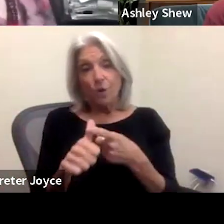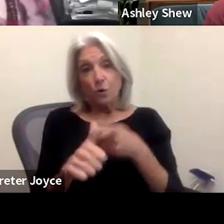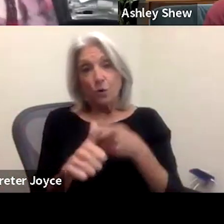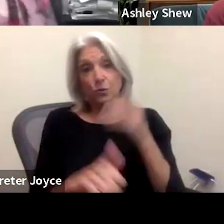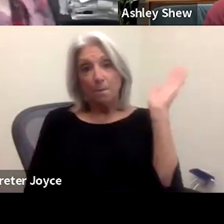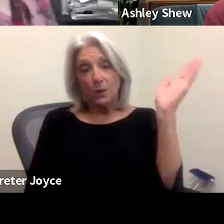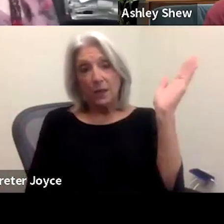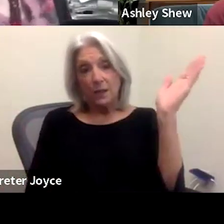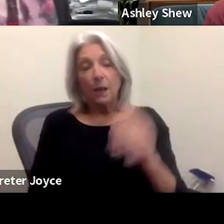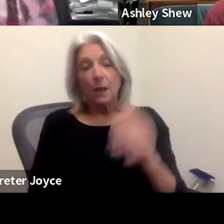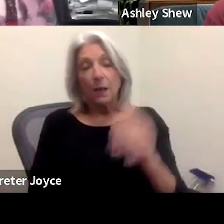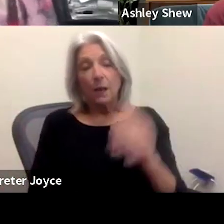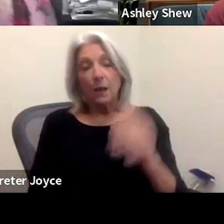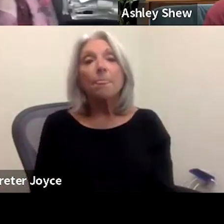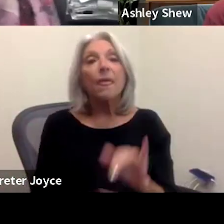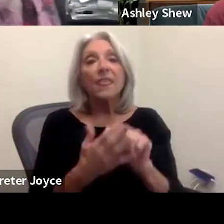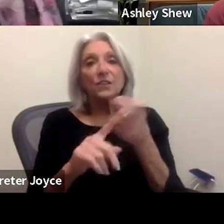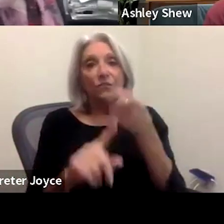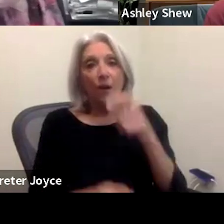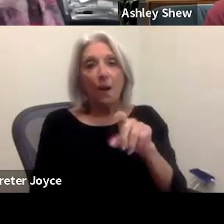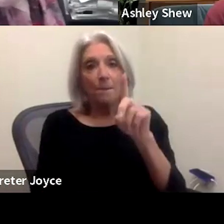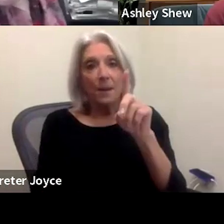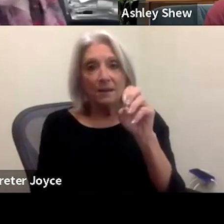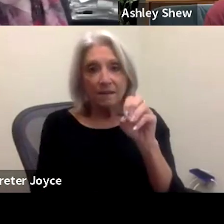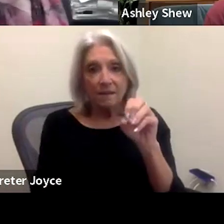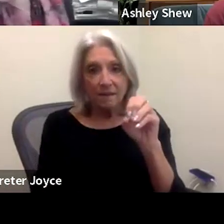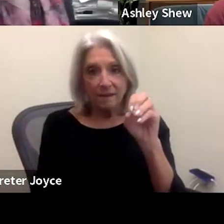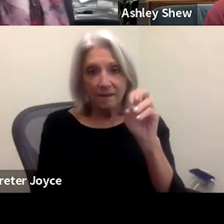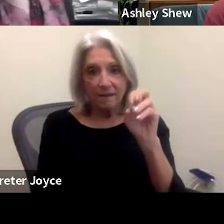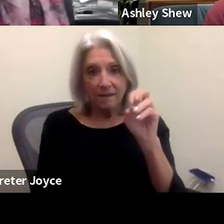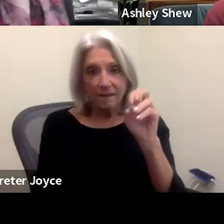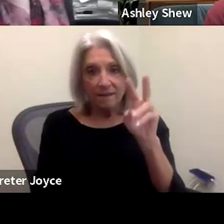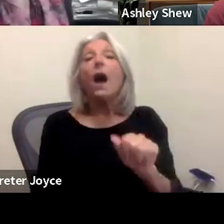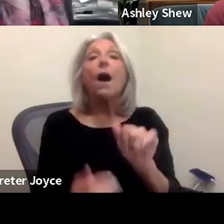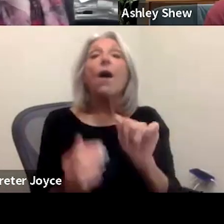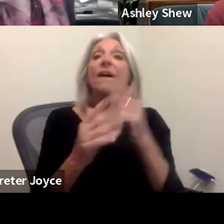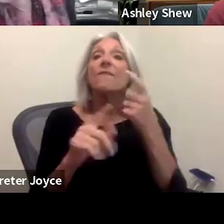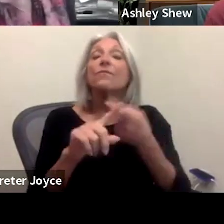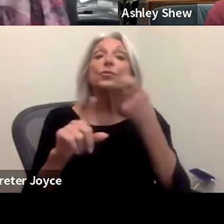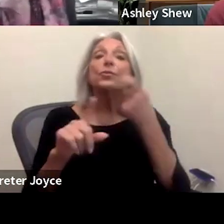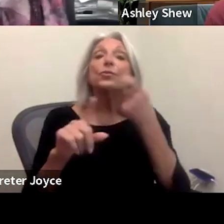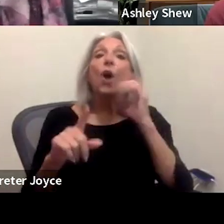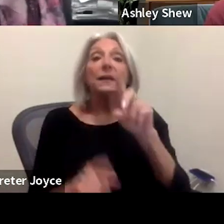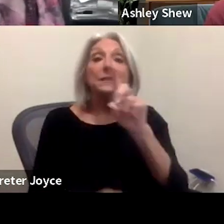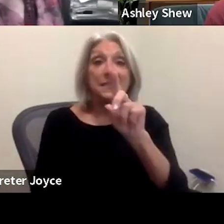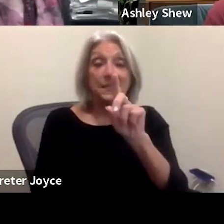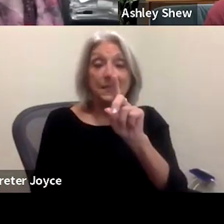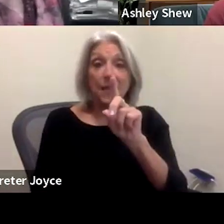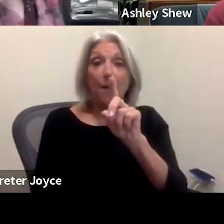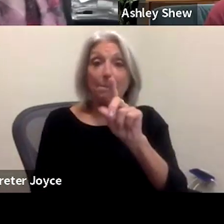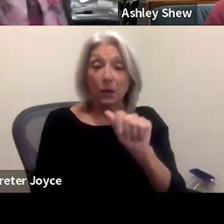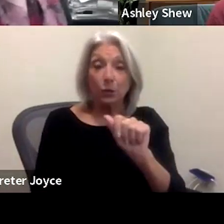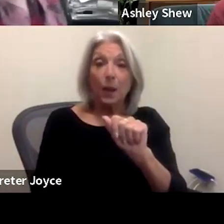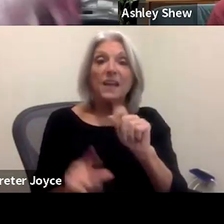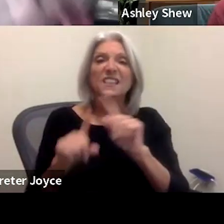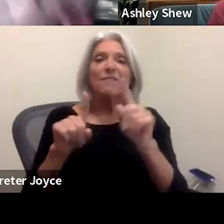which is from Devva, on disability models. And we are just so lucky and I'm so excited to see